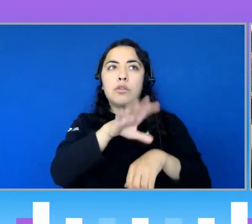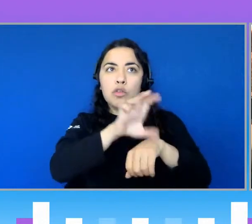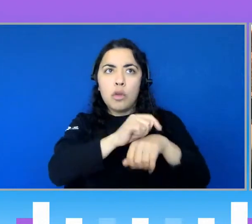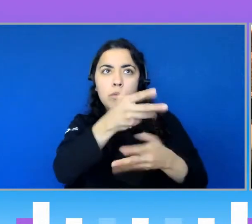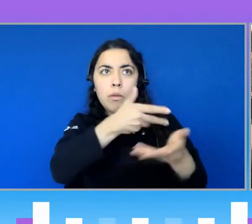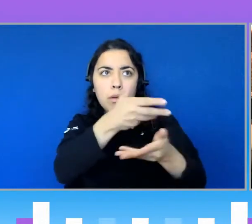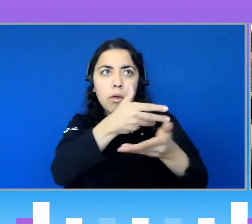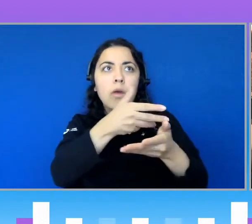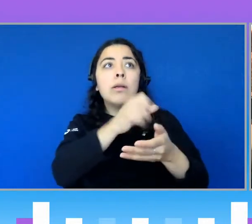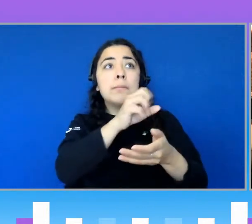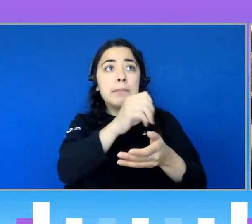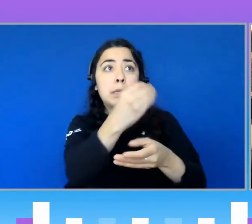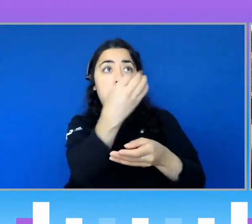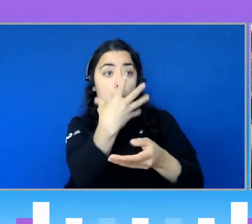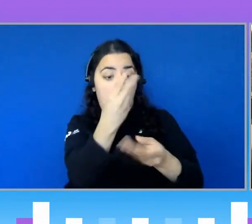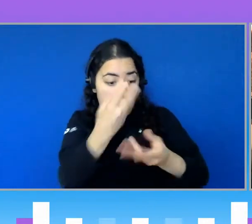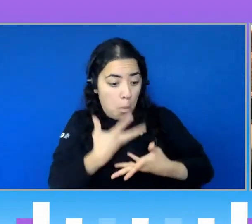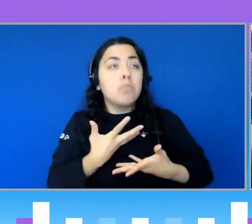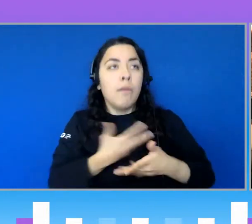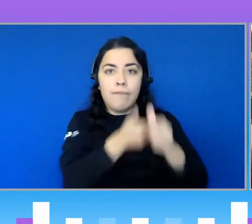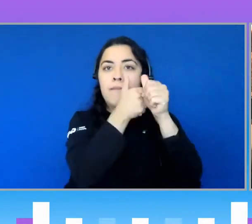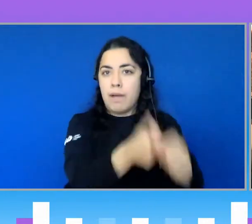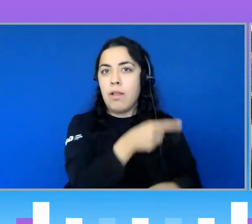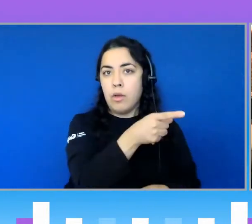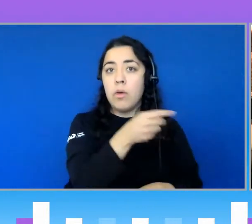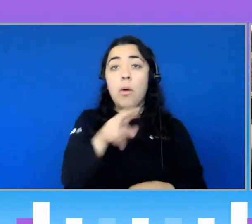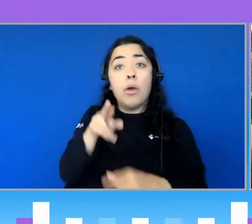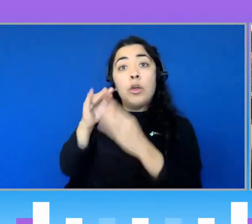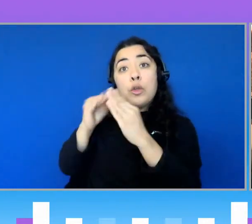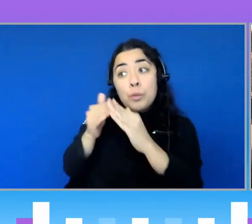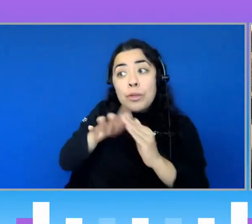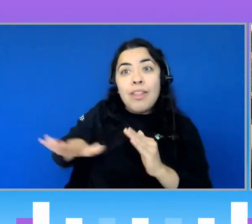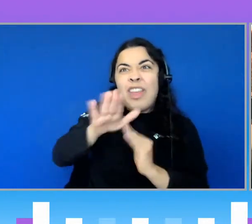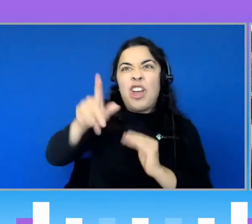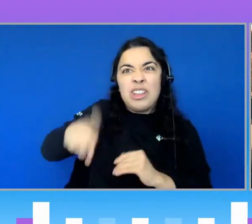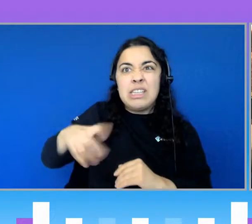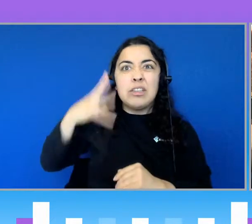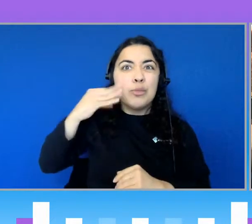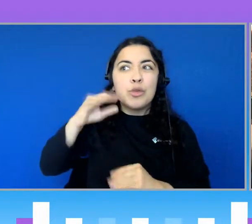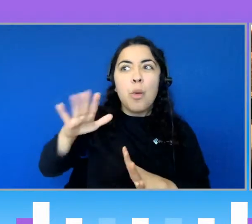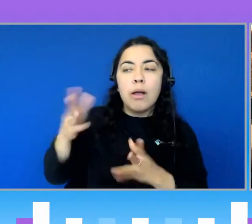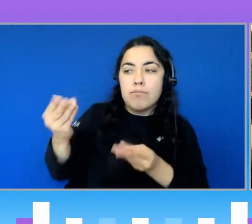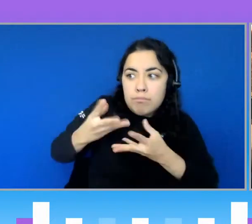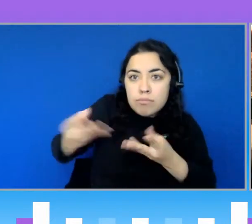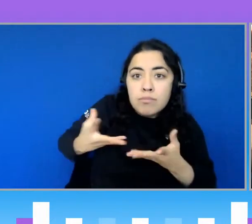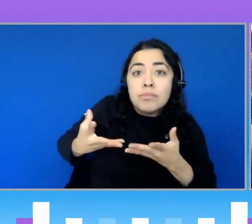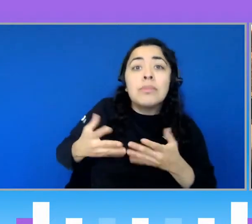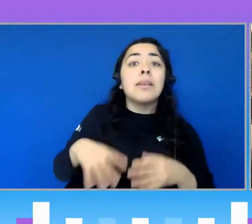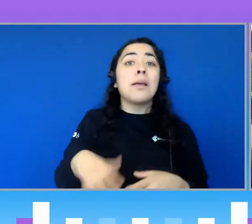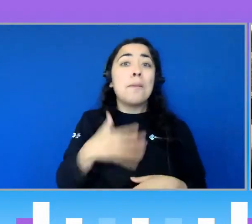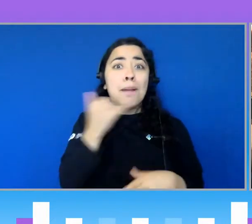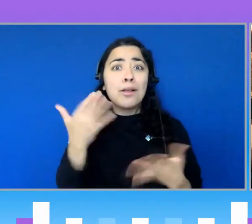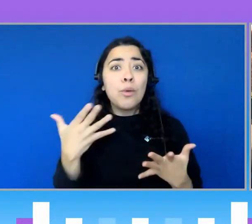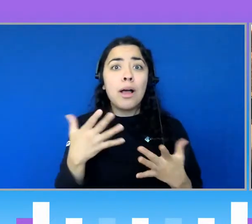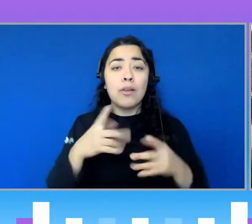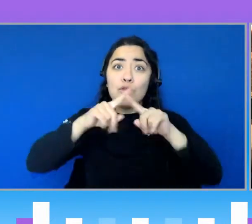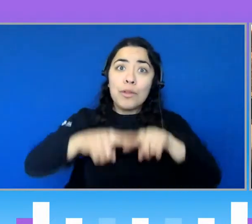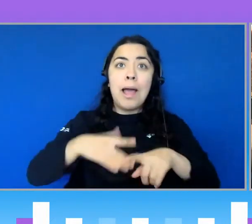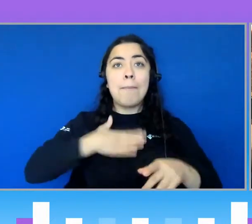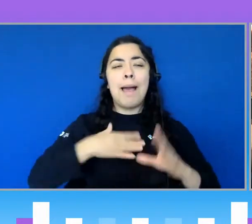dig deep. There's some subjectivity here. Also, the best way to do this don't just rely on my statement. Test it